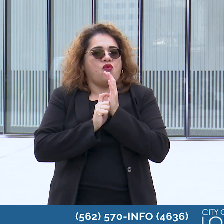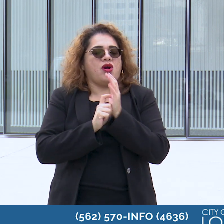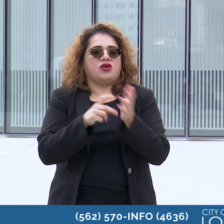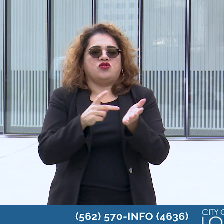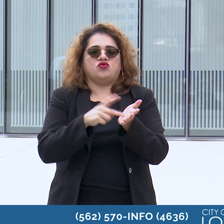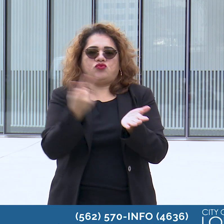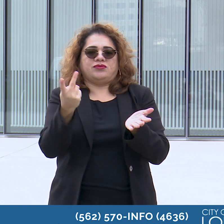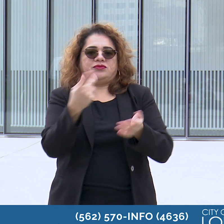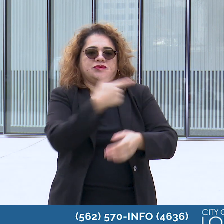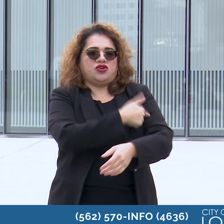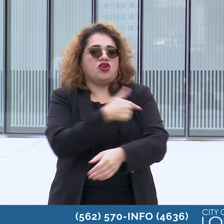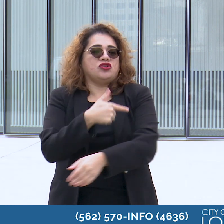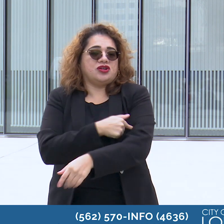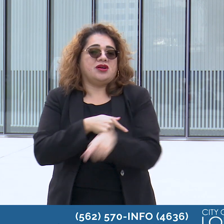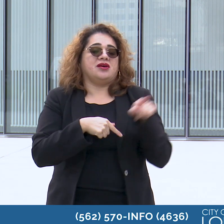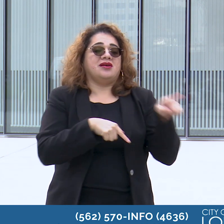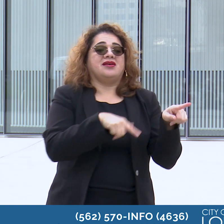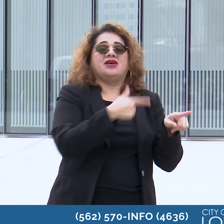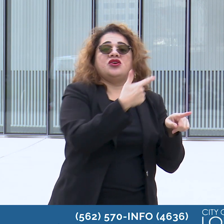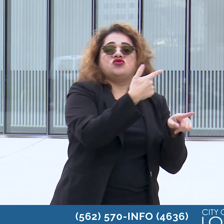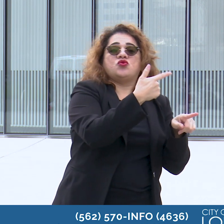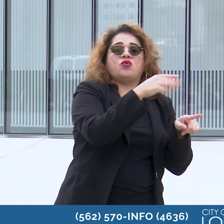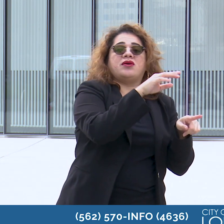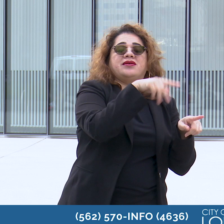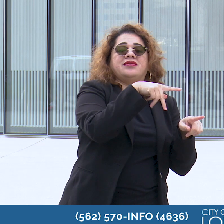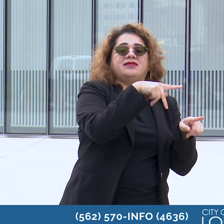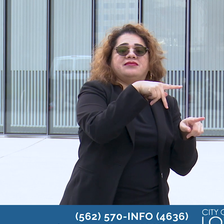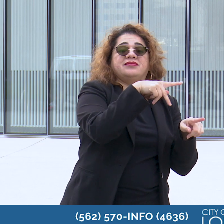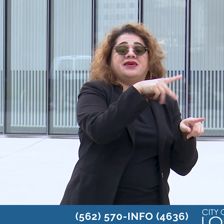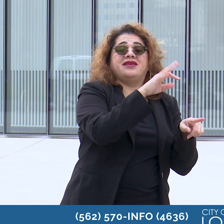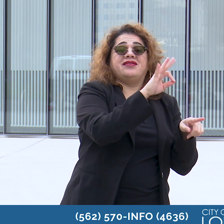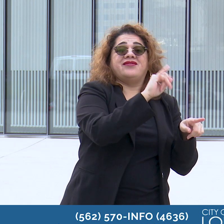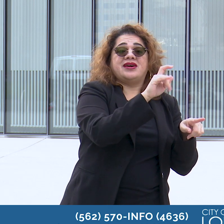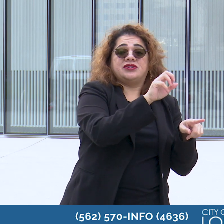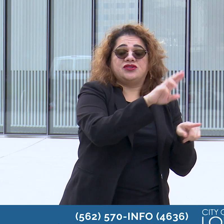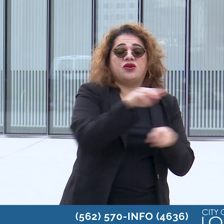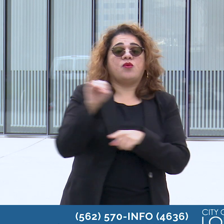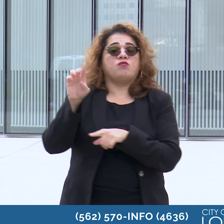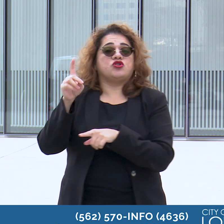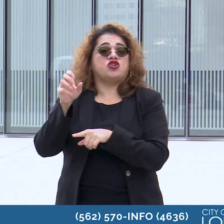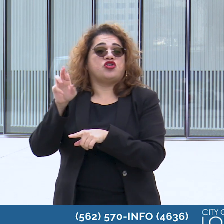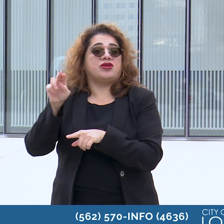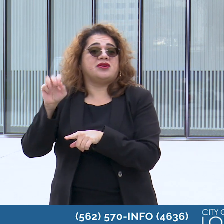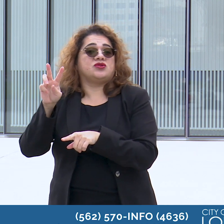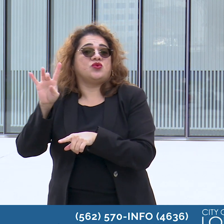effectiveness, we are still extremely concerned about the boom in positive cases and the demand